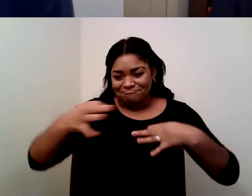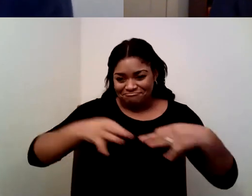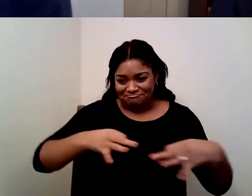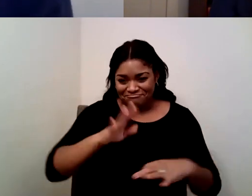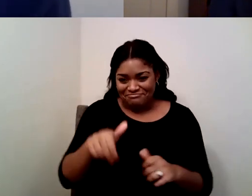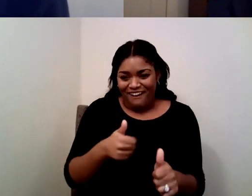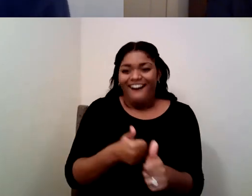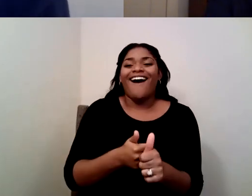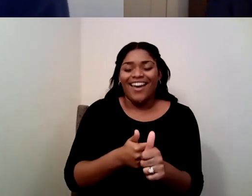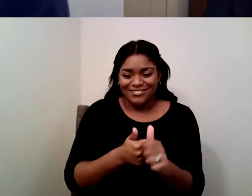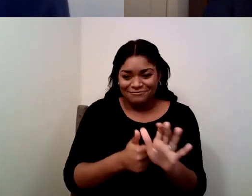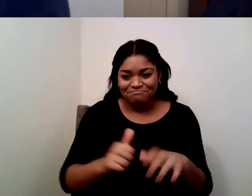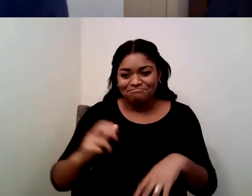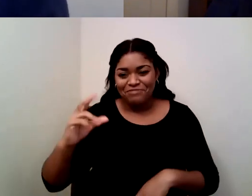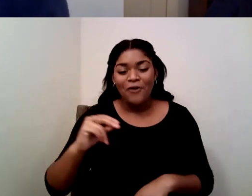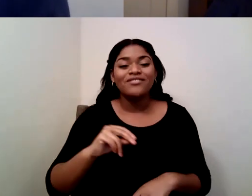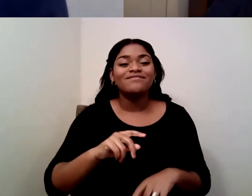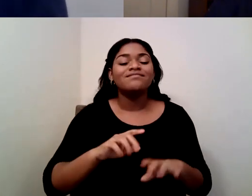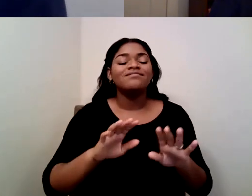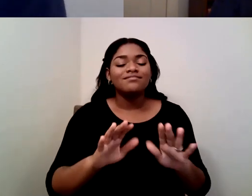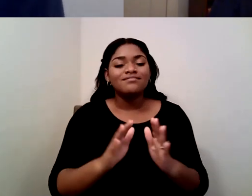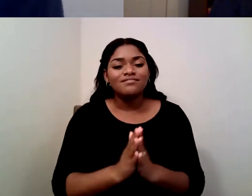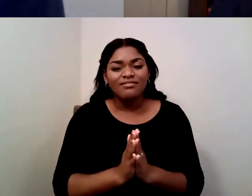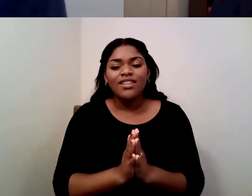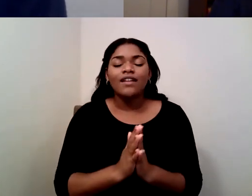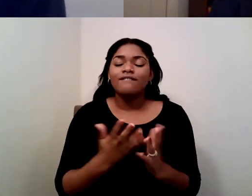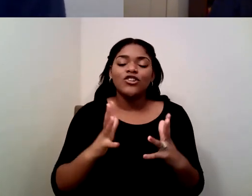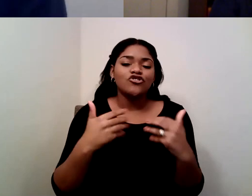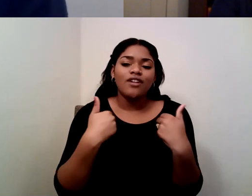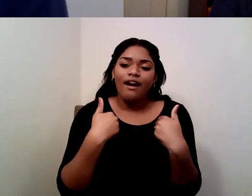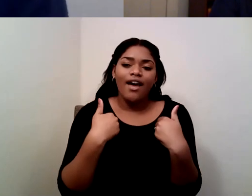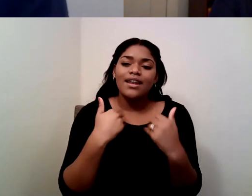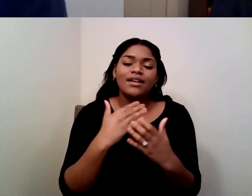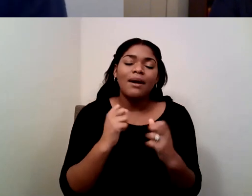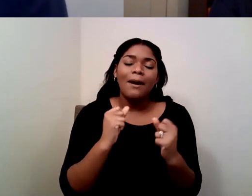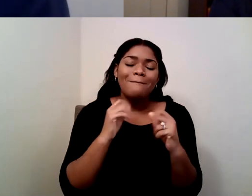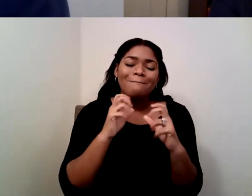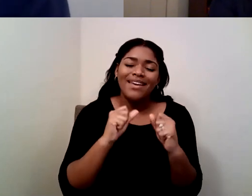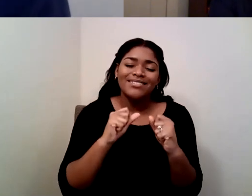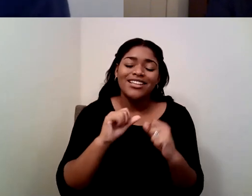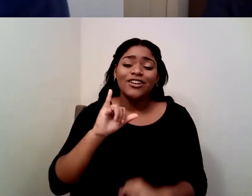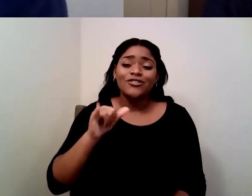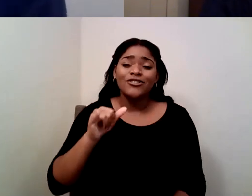so I have to give you a little more information. I have had some amazing Jamaican blue Mountain.